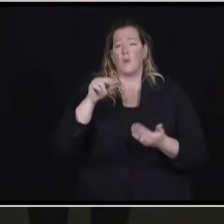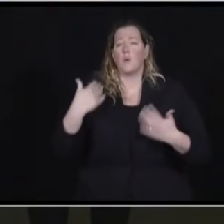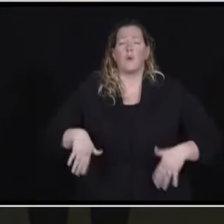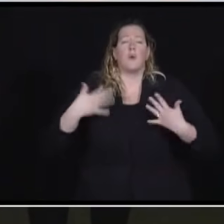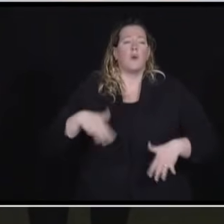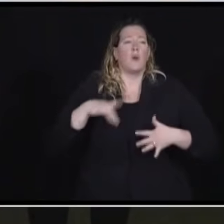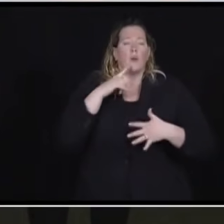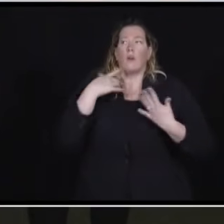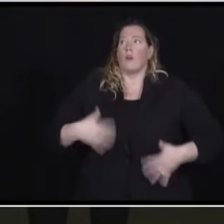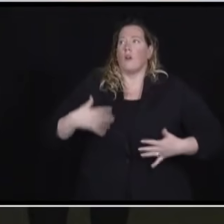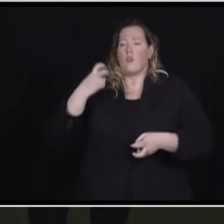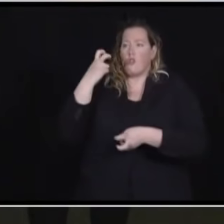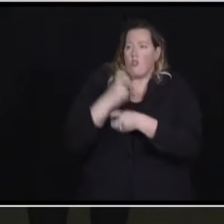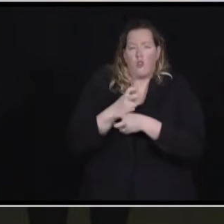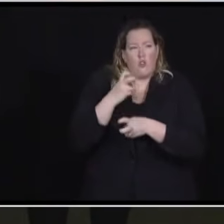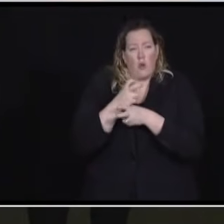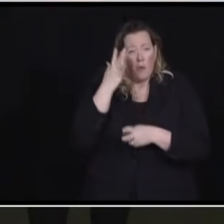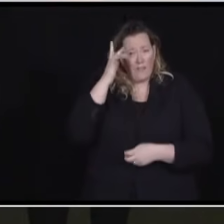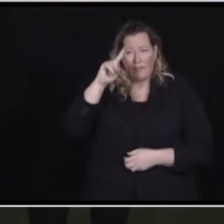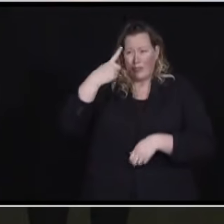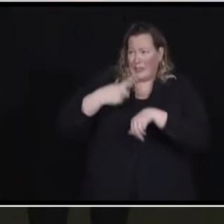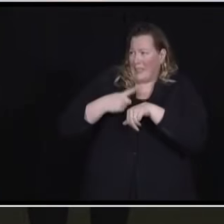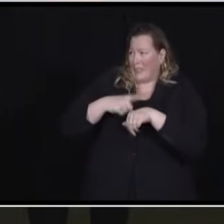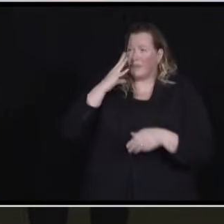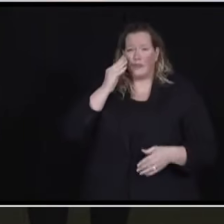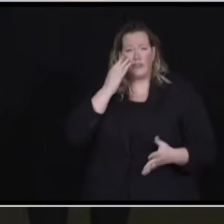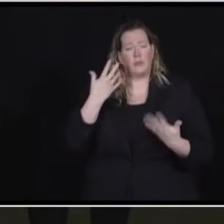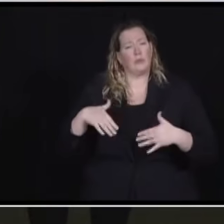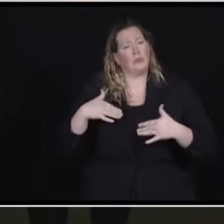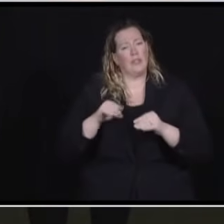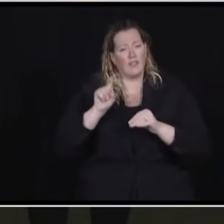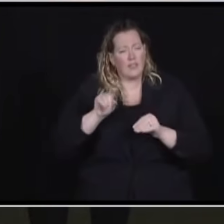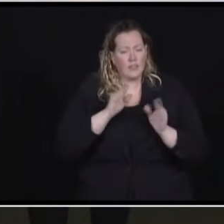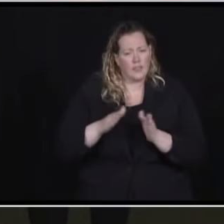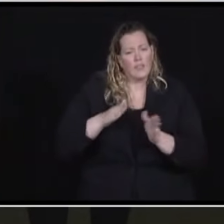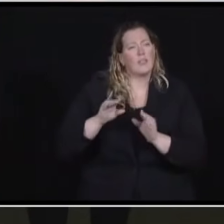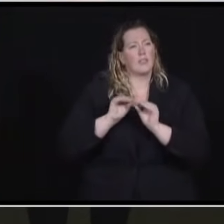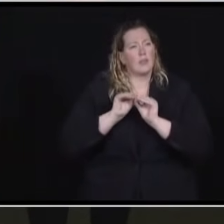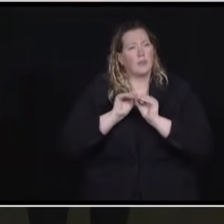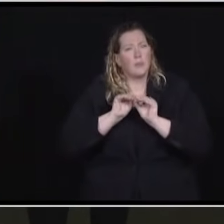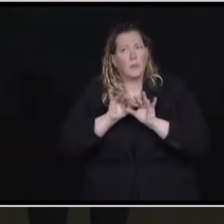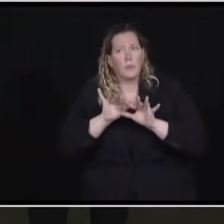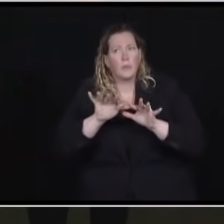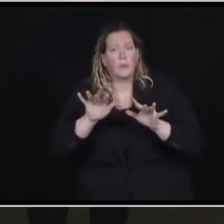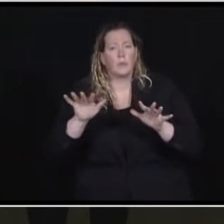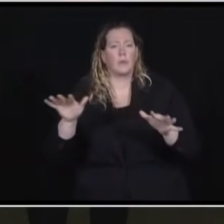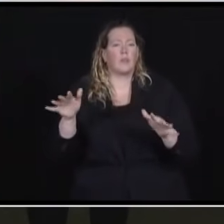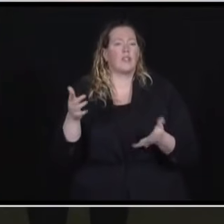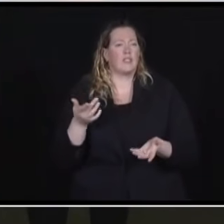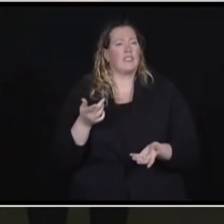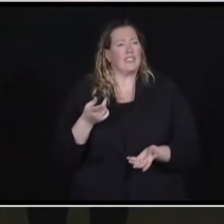, the likes of which this province has never seen. Because as soon as these vaccines are